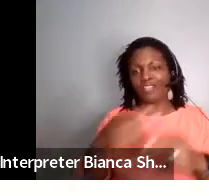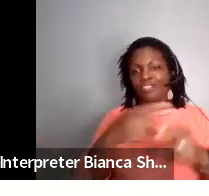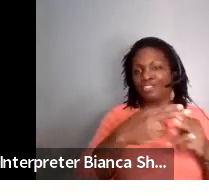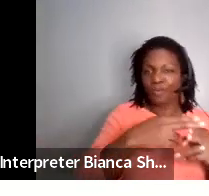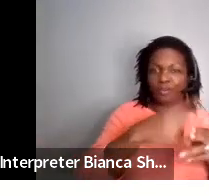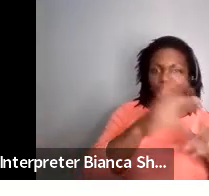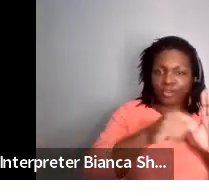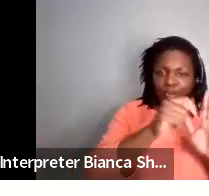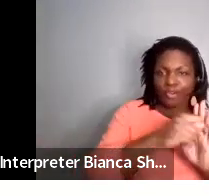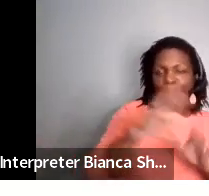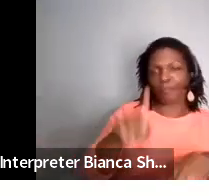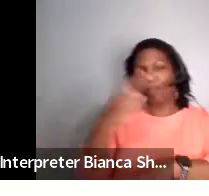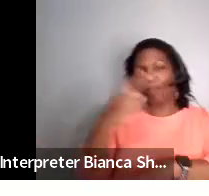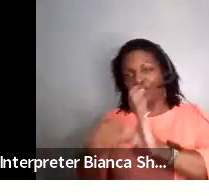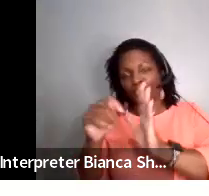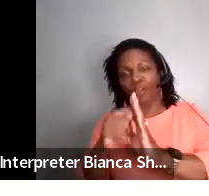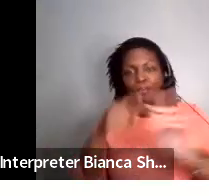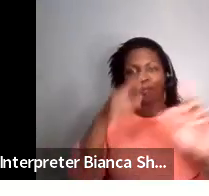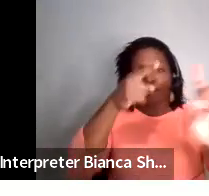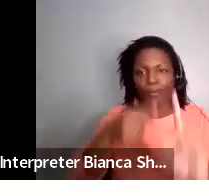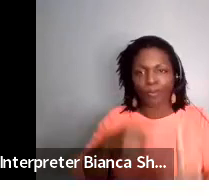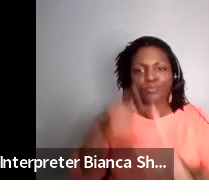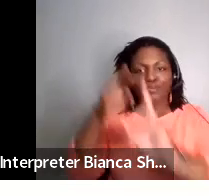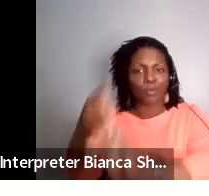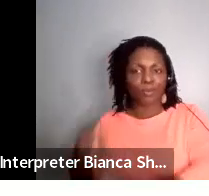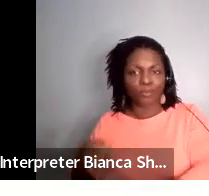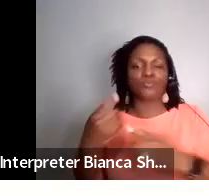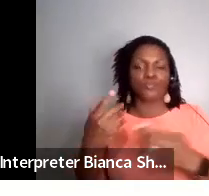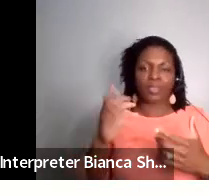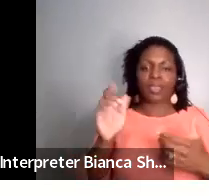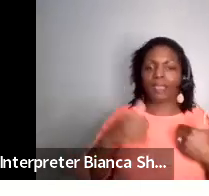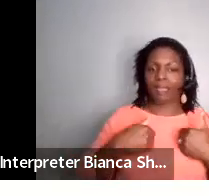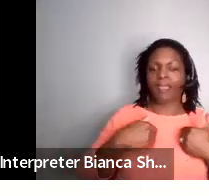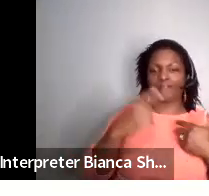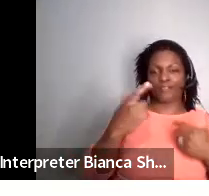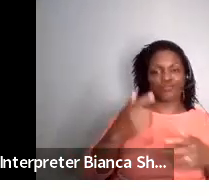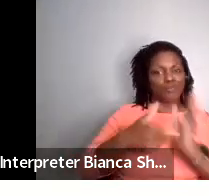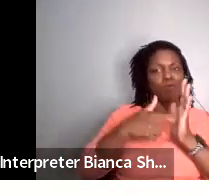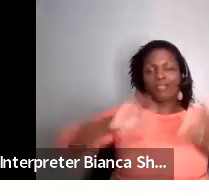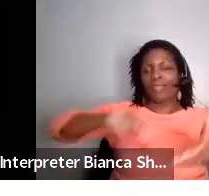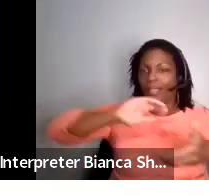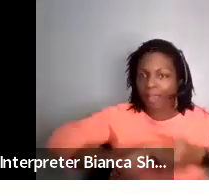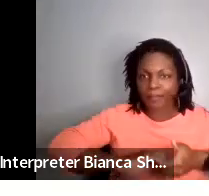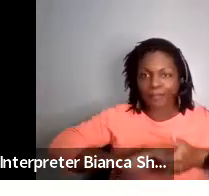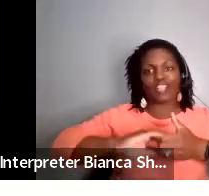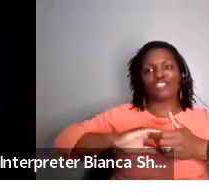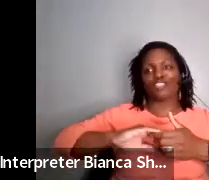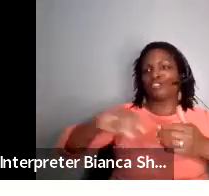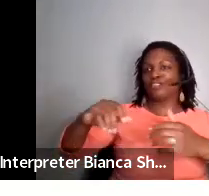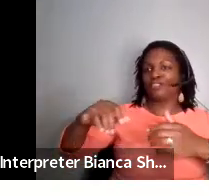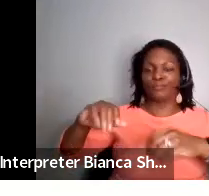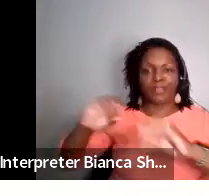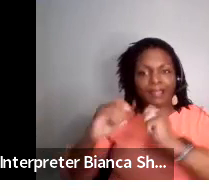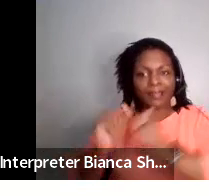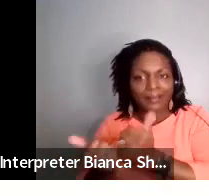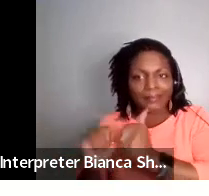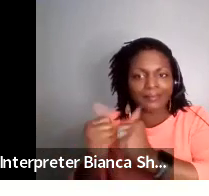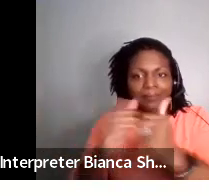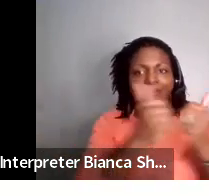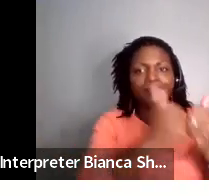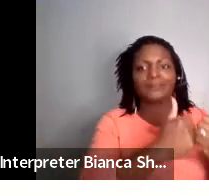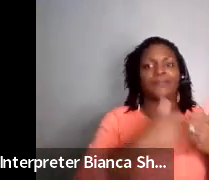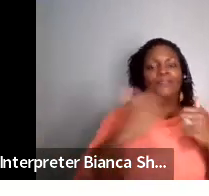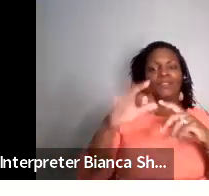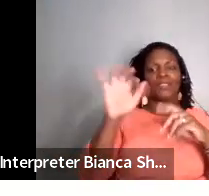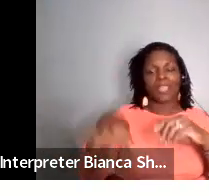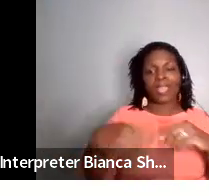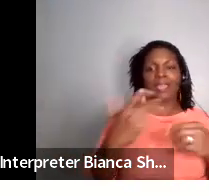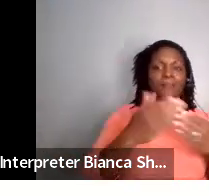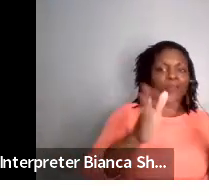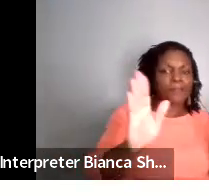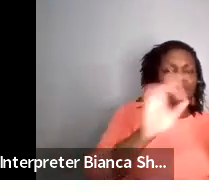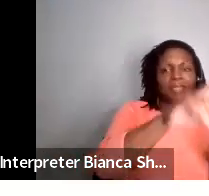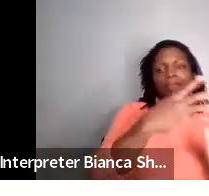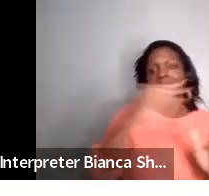It will require continued collaboration, because commitment and support to make it effective, appropriate, and sustainable both from the public and the private sectors combined.